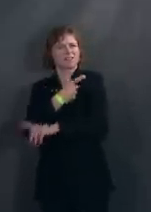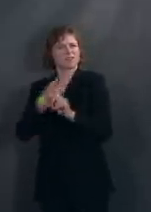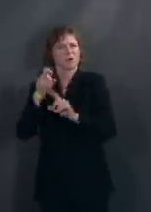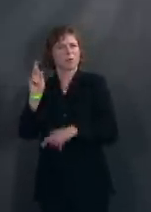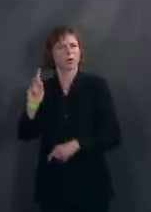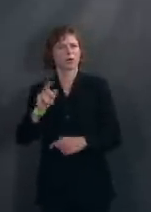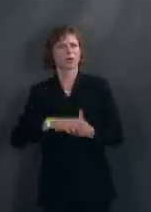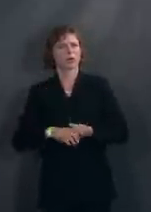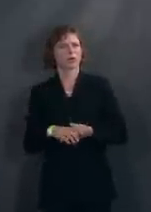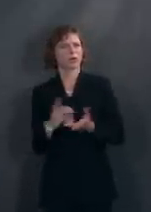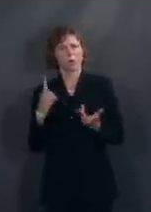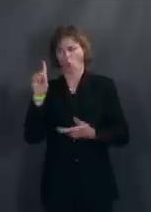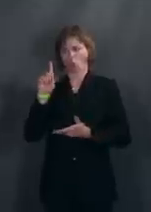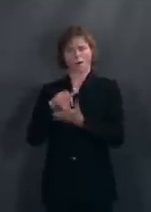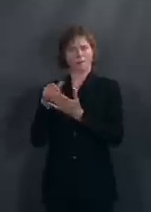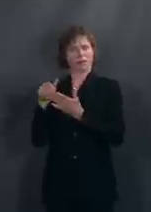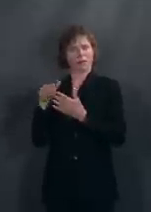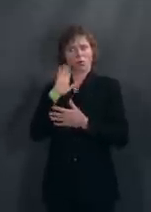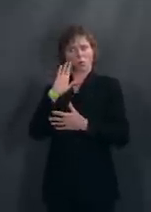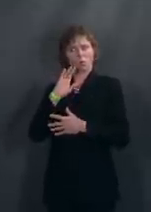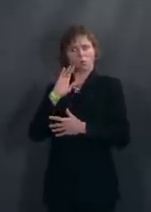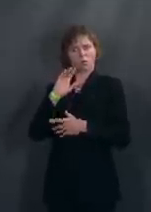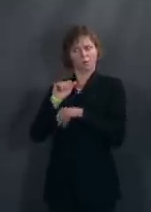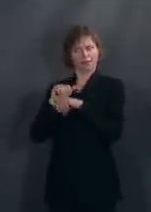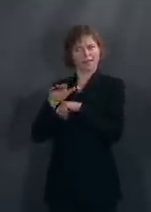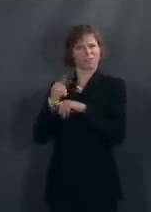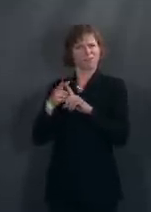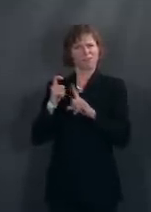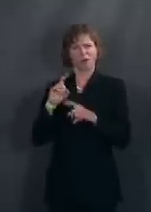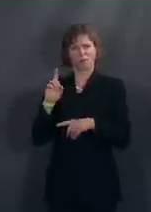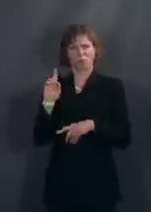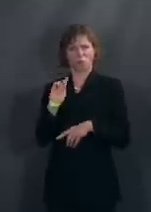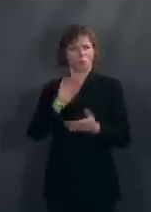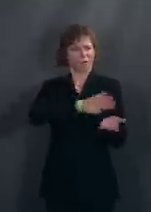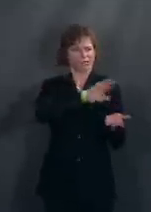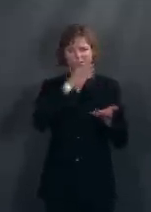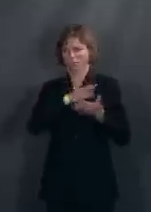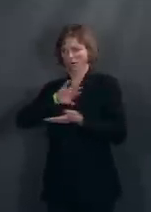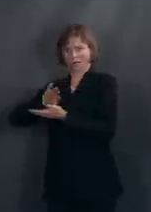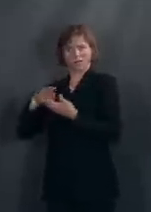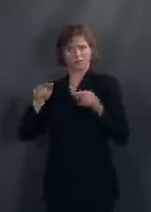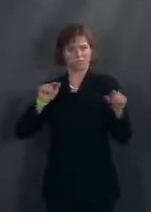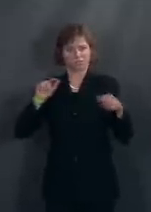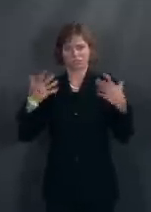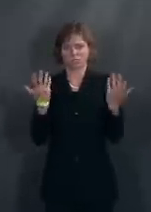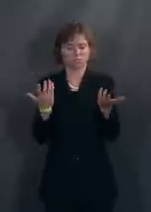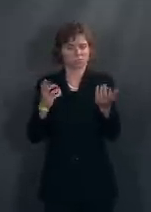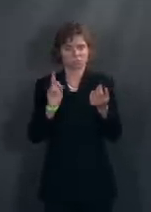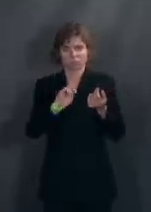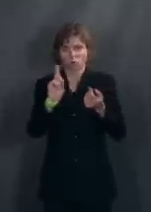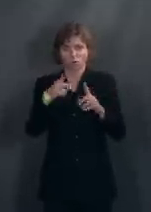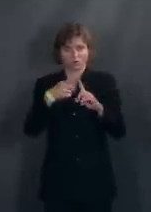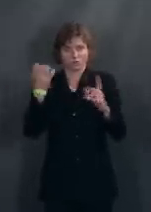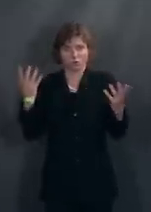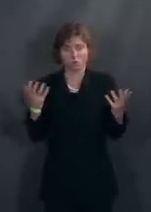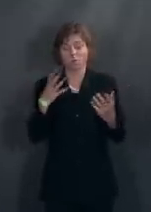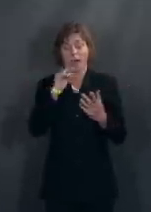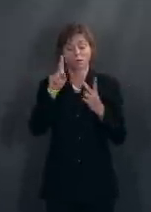this 1 million that you're going to start sending out? What allotment is this coming from that you have? And then secondly, you said to make sure